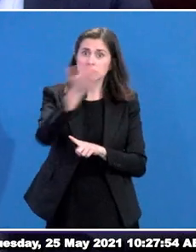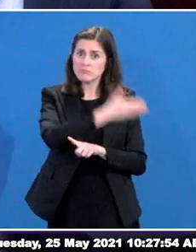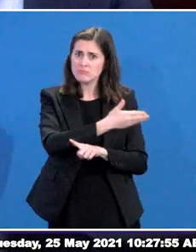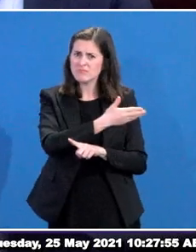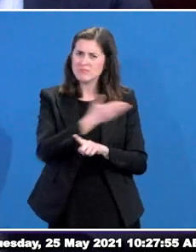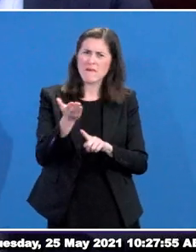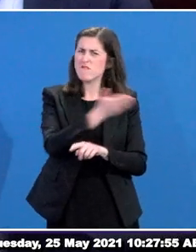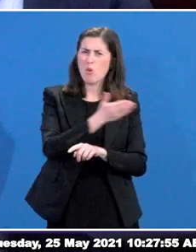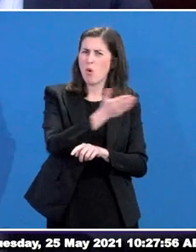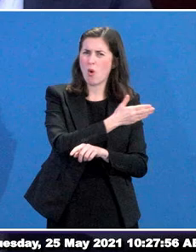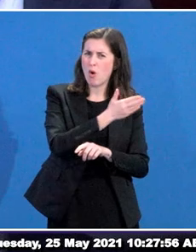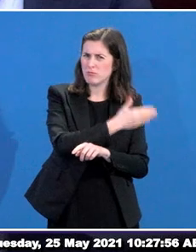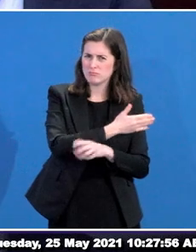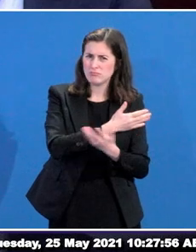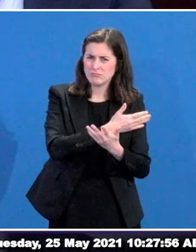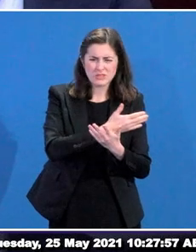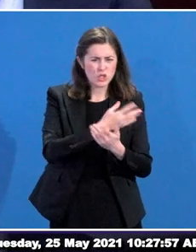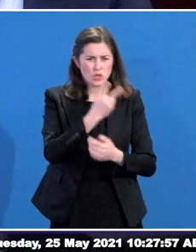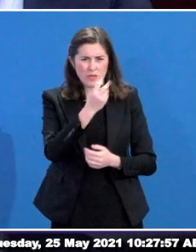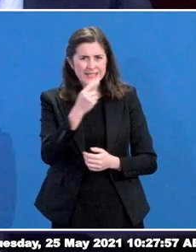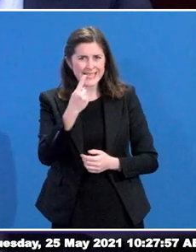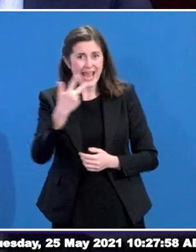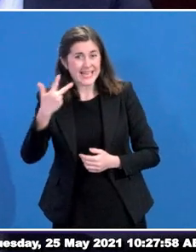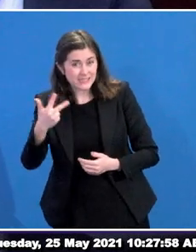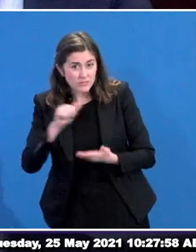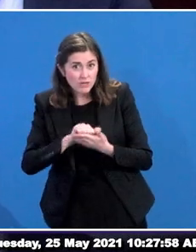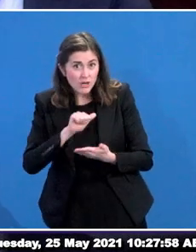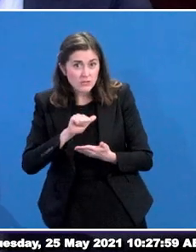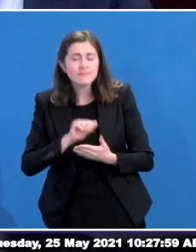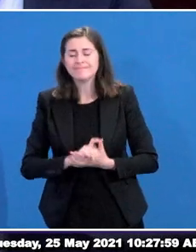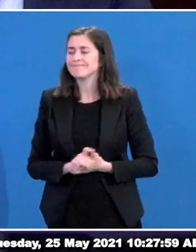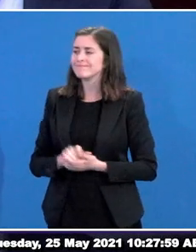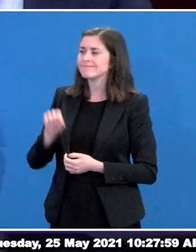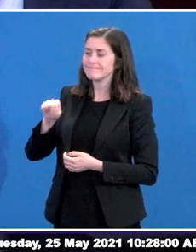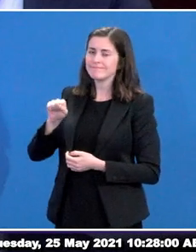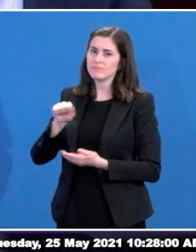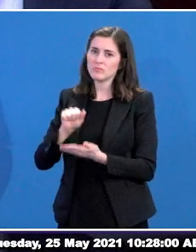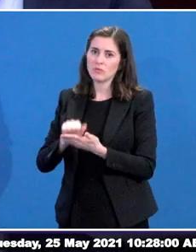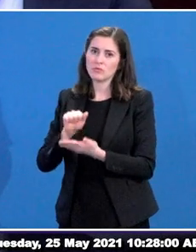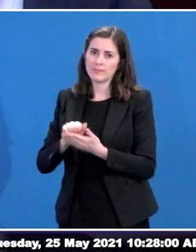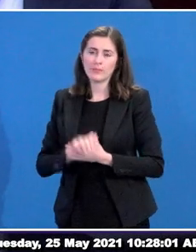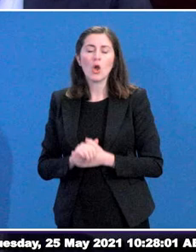(CROSSTALK) I think, 2018. ELIZA: Yeah. S0 I just want to bring you back to 2019.